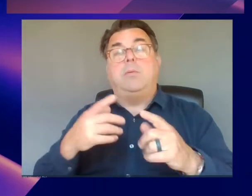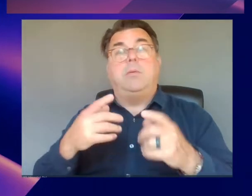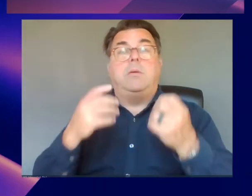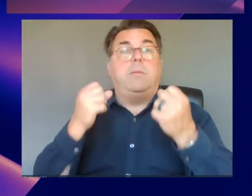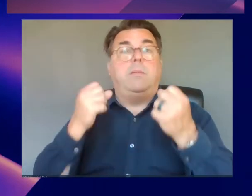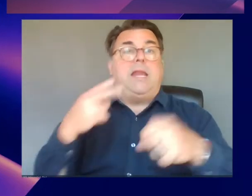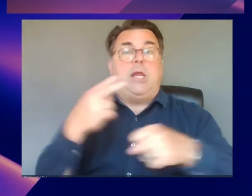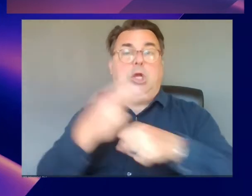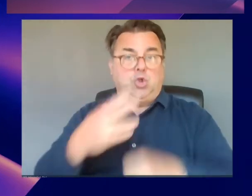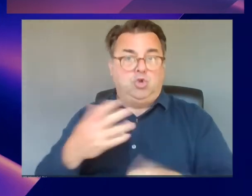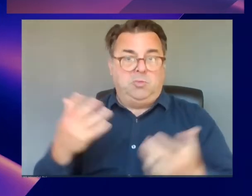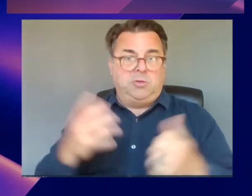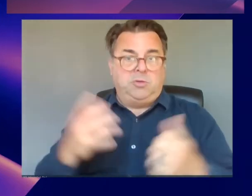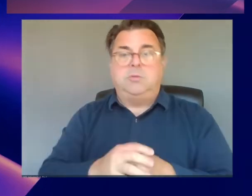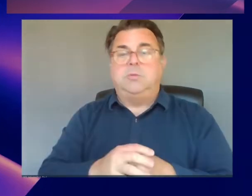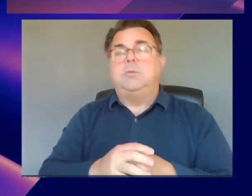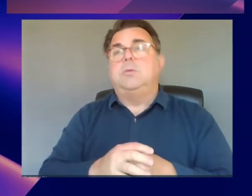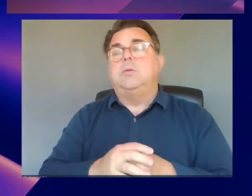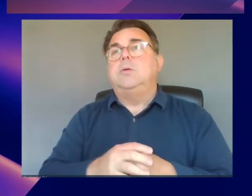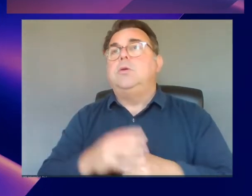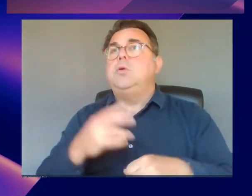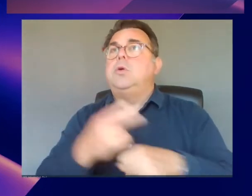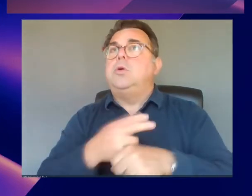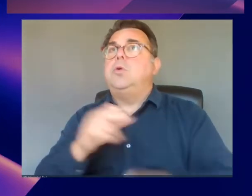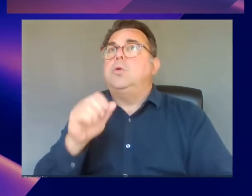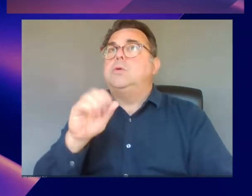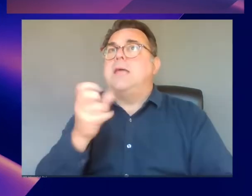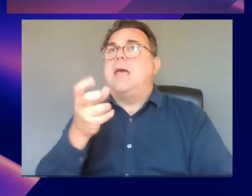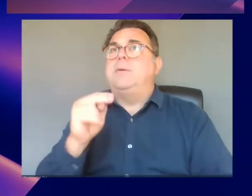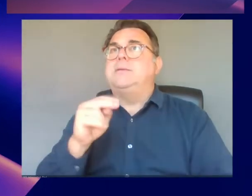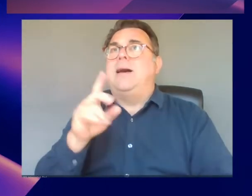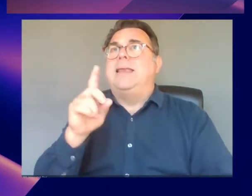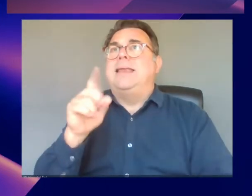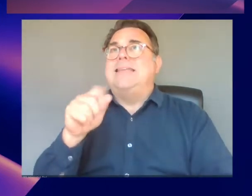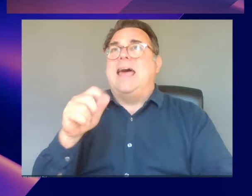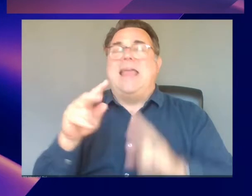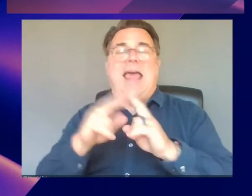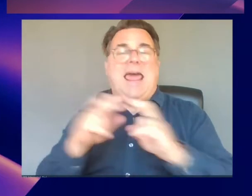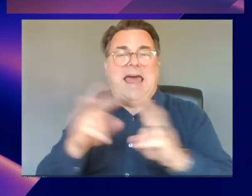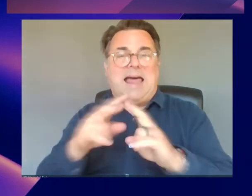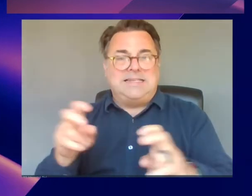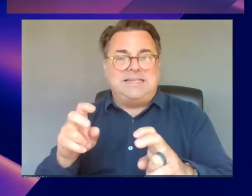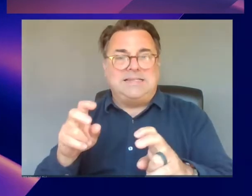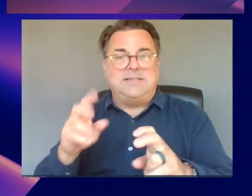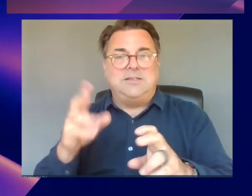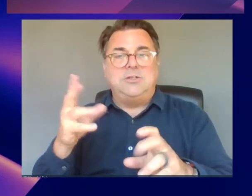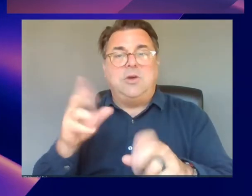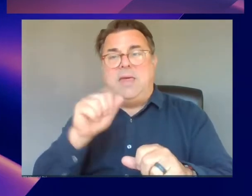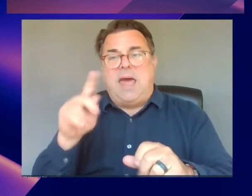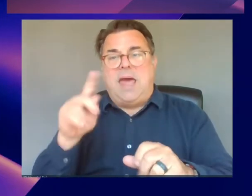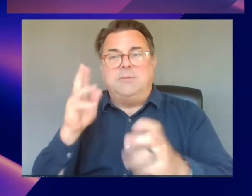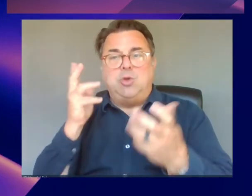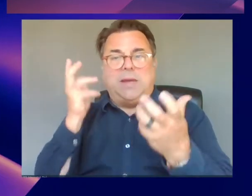That is where you can use the Amazon Kinesis Data Analytics, so that you can integrate your applications into your application, right?